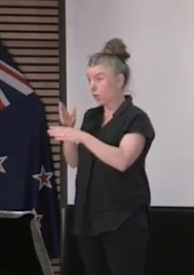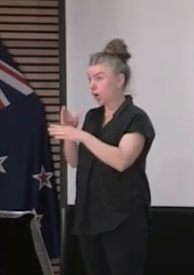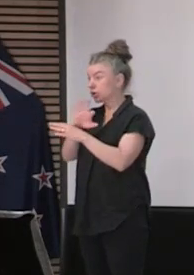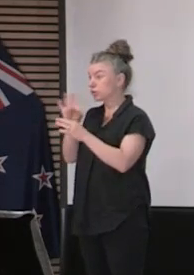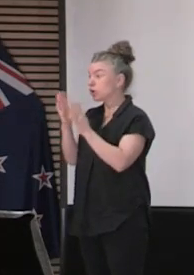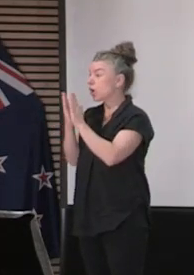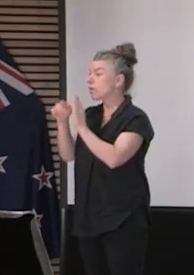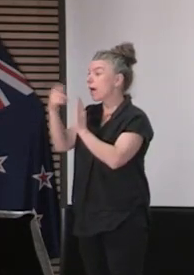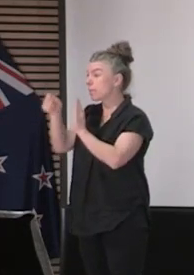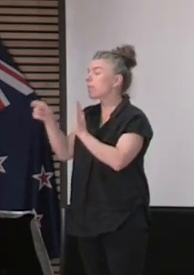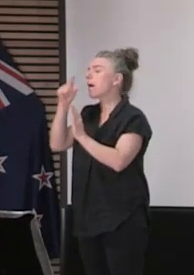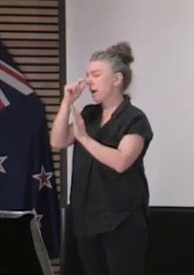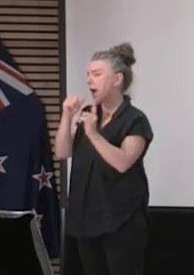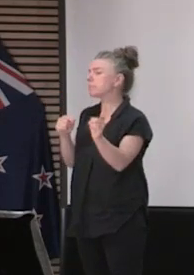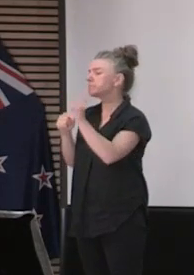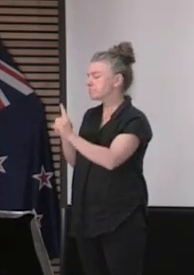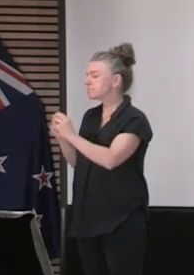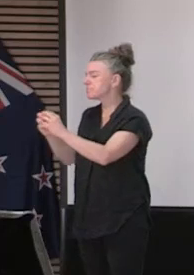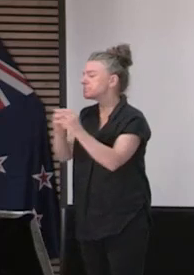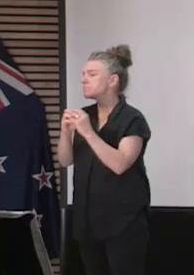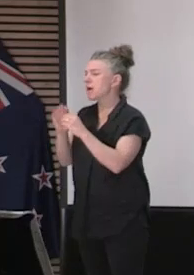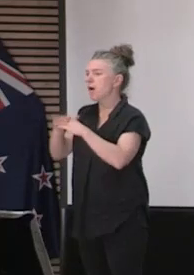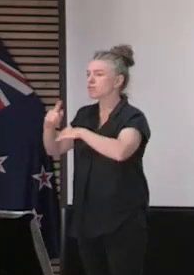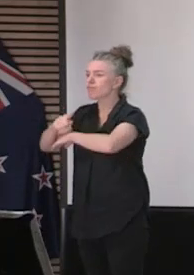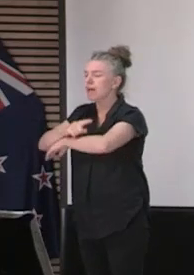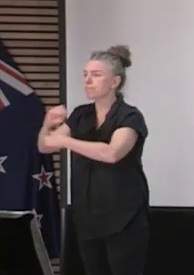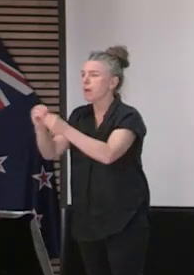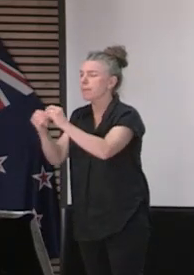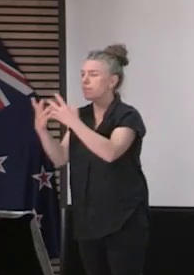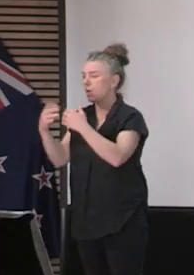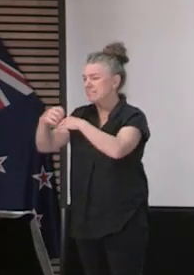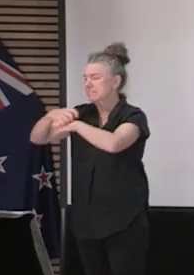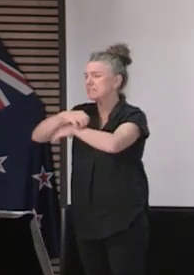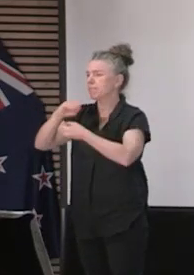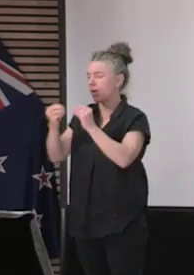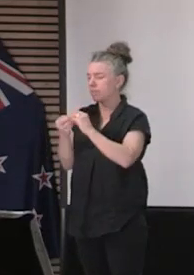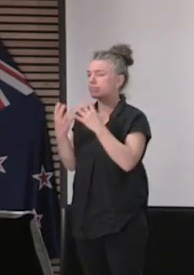theability for that to bemanaged, because ourprinciples have always been -maintain health and safety atthe same time.